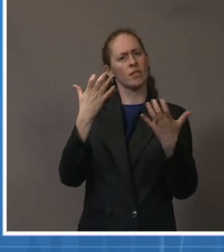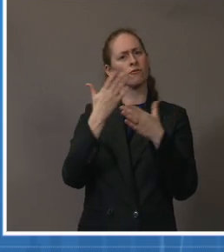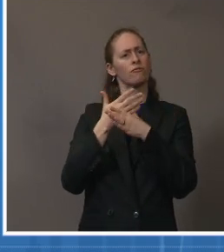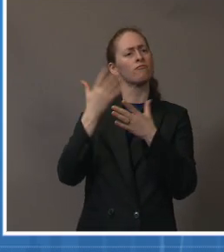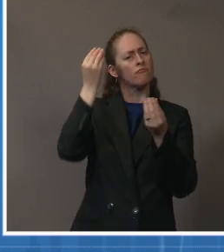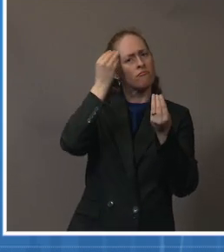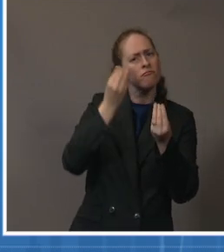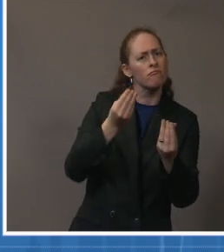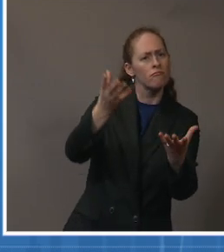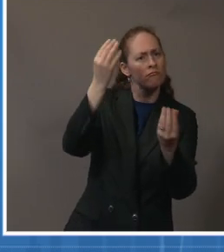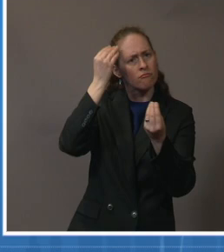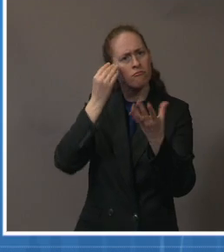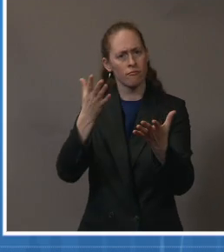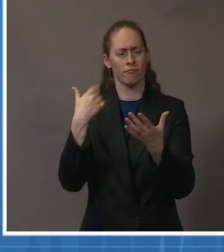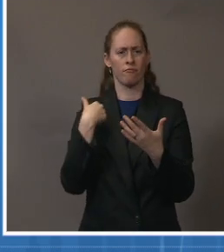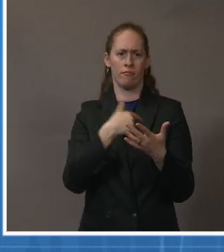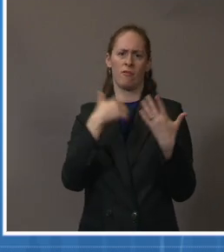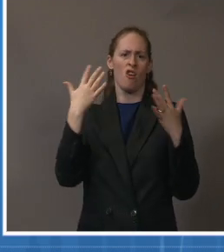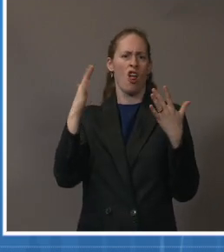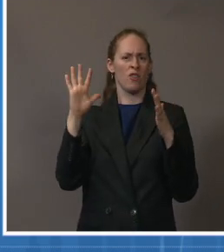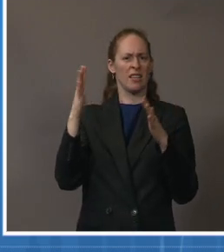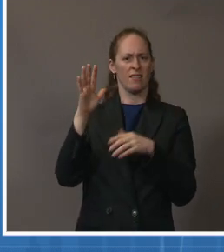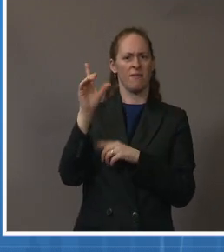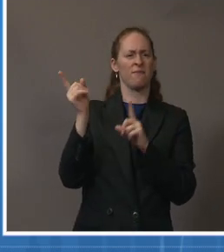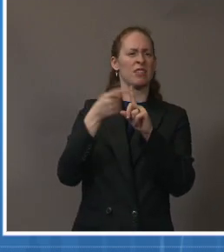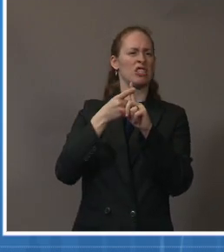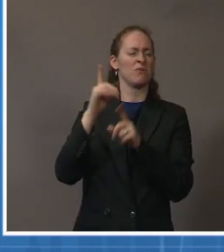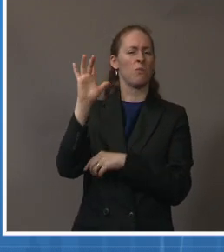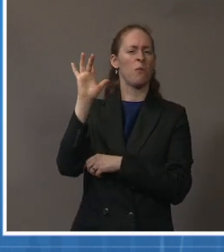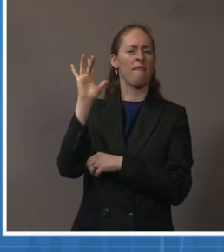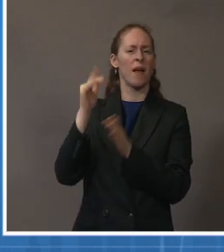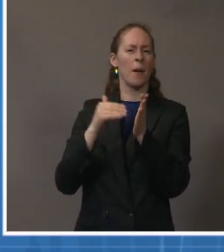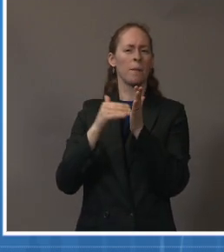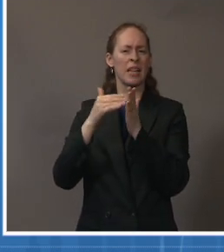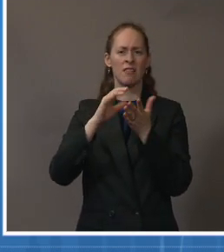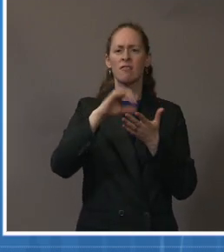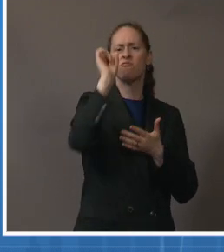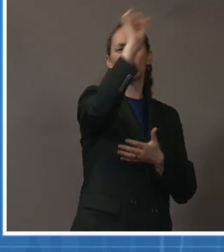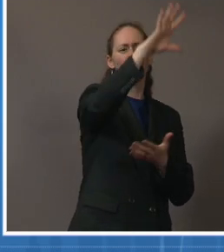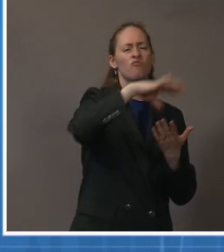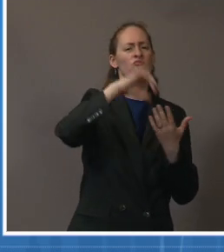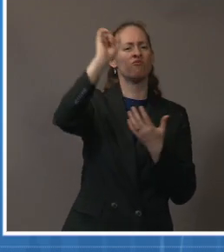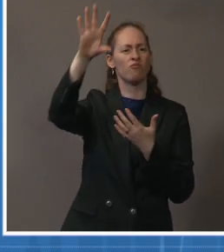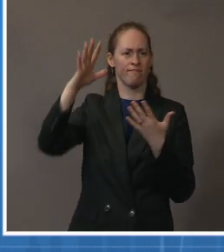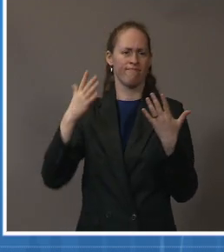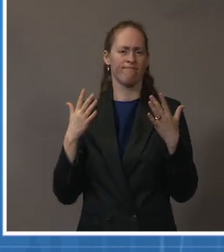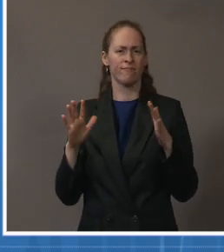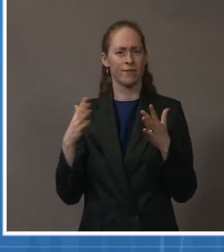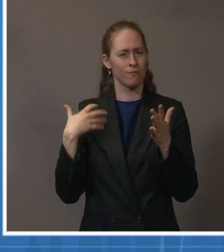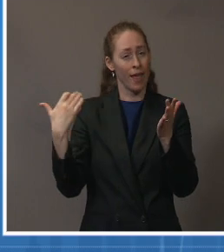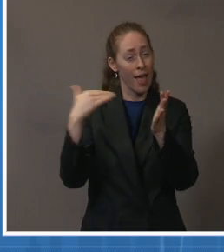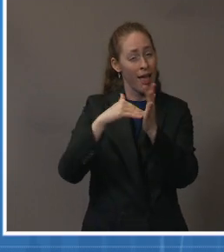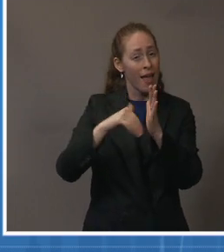To be clear, our approach is to ensure vaccines are delivered in a way that is equitable and follows the latest science